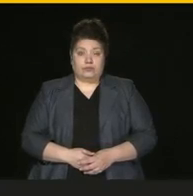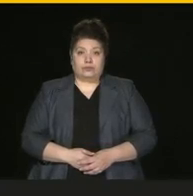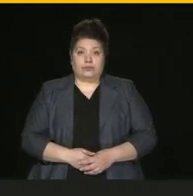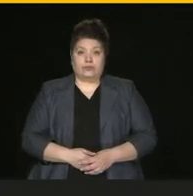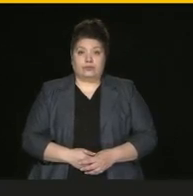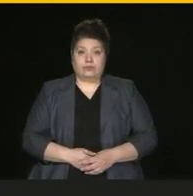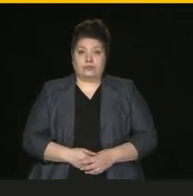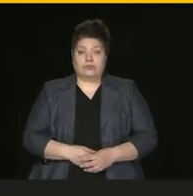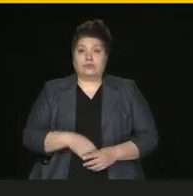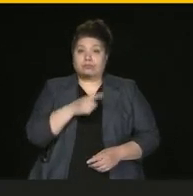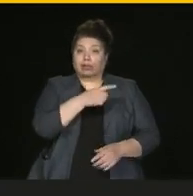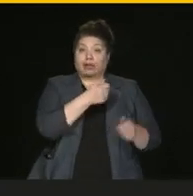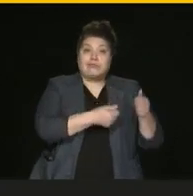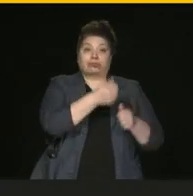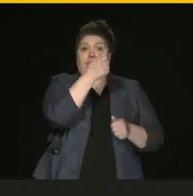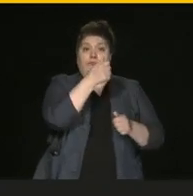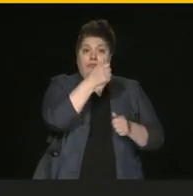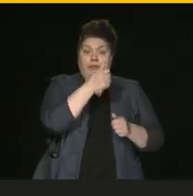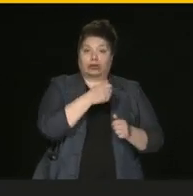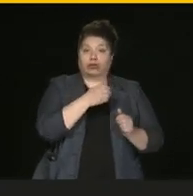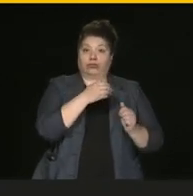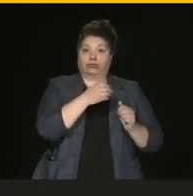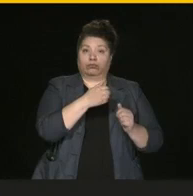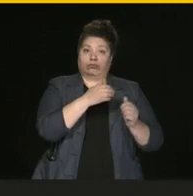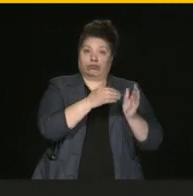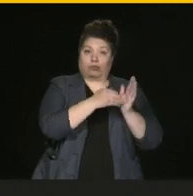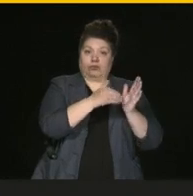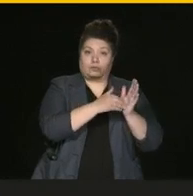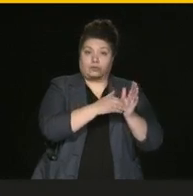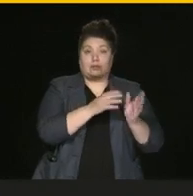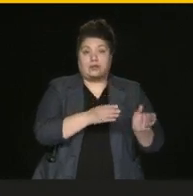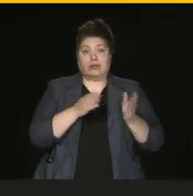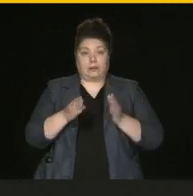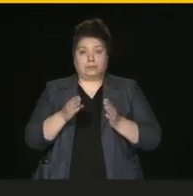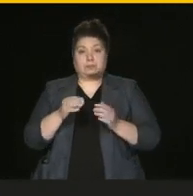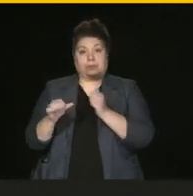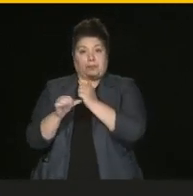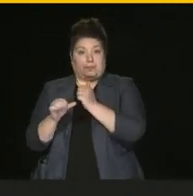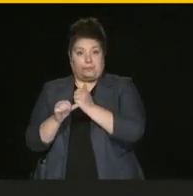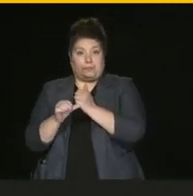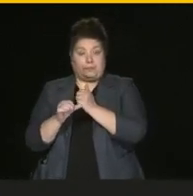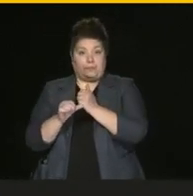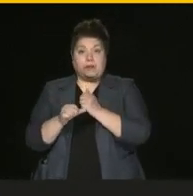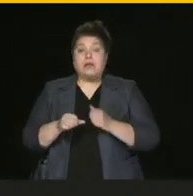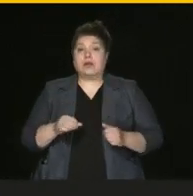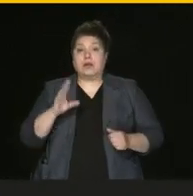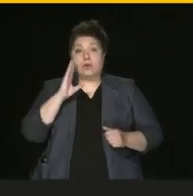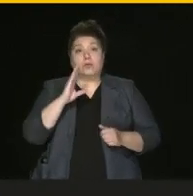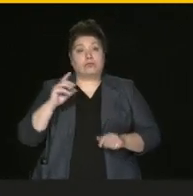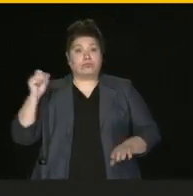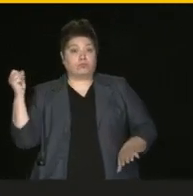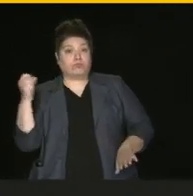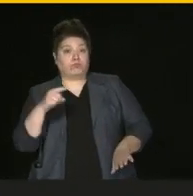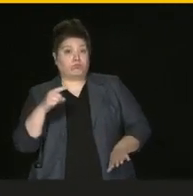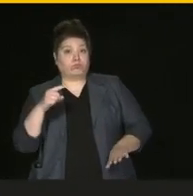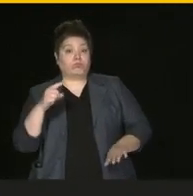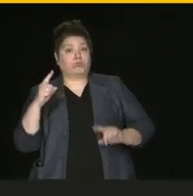NG, THE CHIEF PUBLIC HEALTH OFFICER OF CANADA AND THE DEPUTY. IT WILL BE AN OPPORTUNITY TO